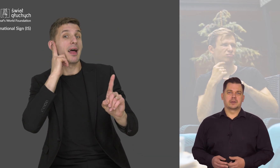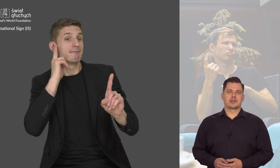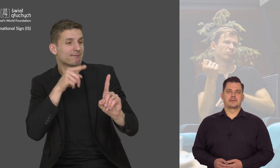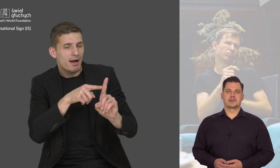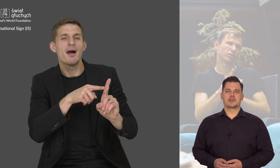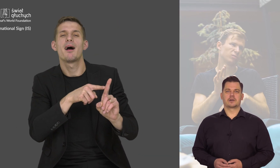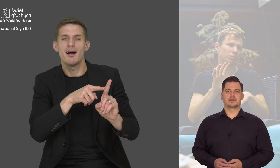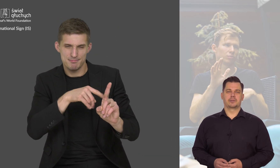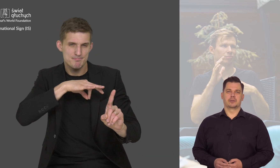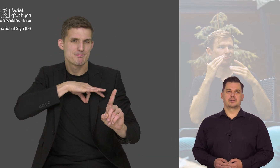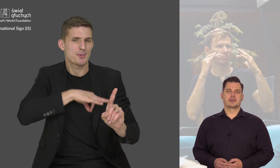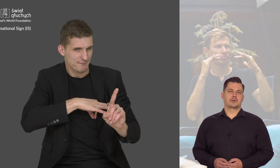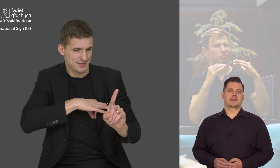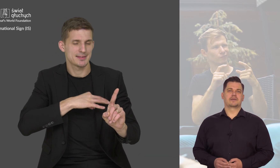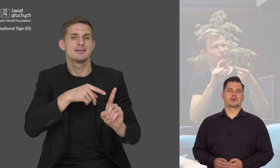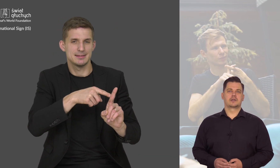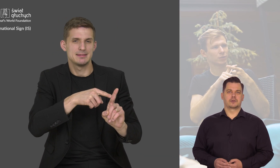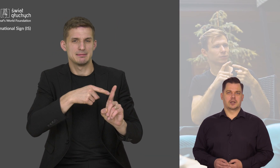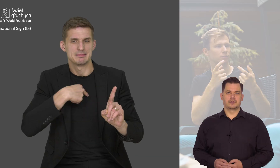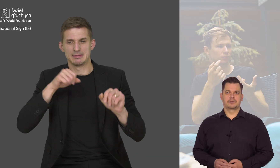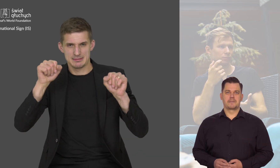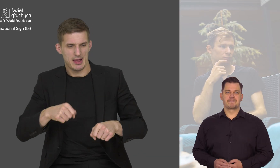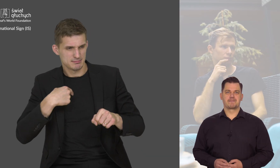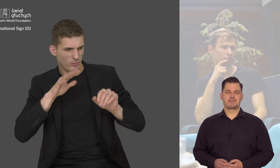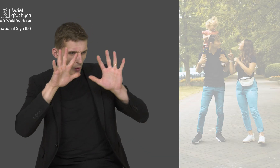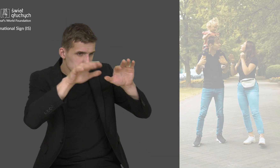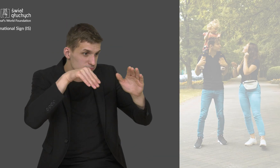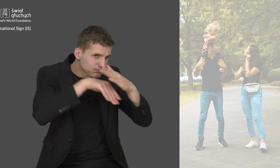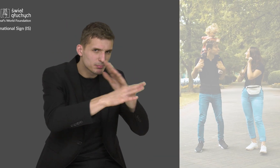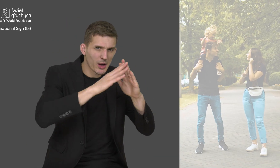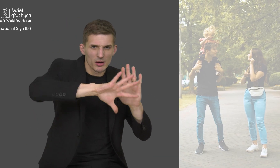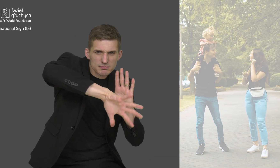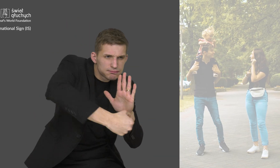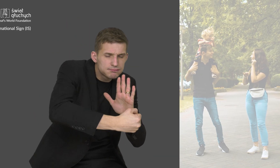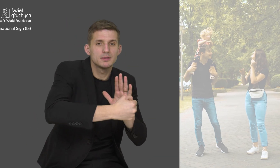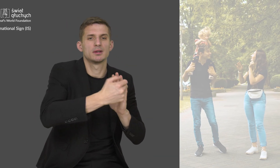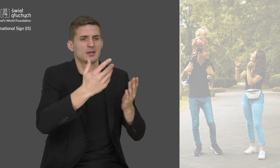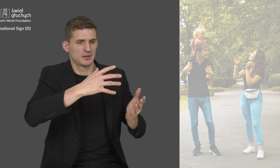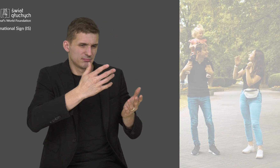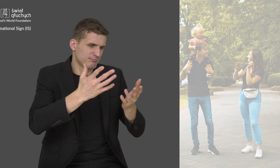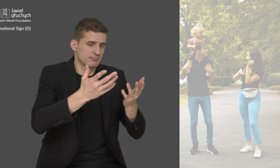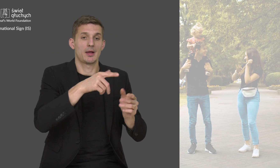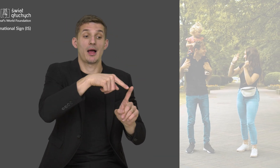It is much harder for them to call for help or shout for neighbors in an emergency.